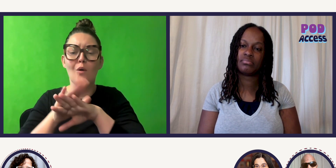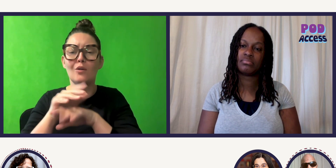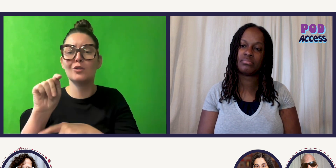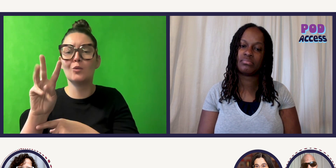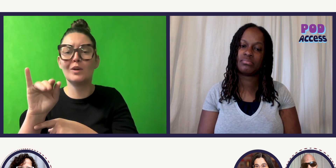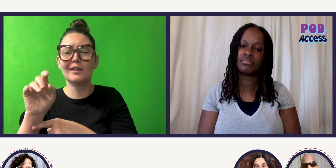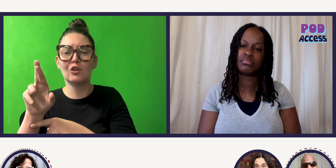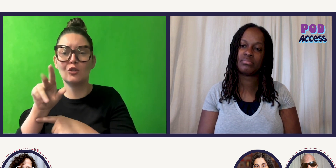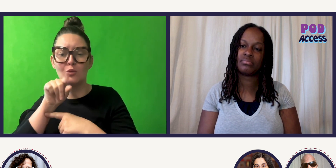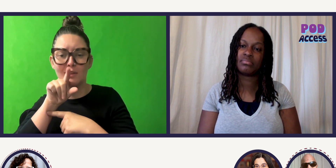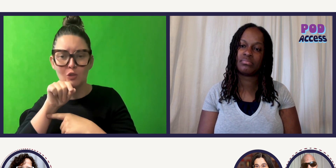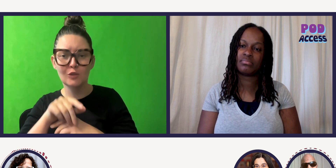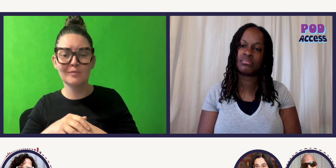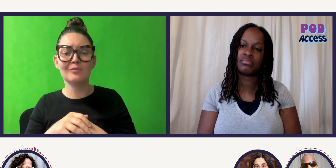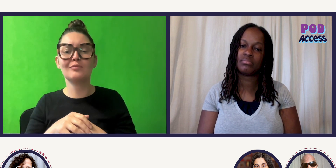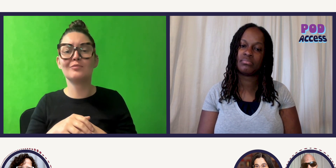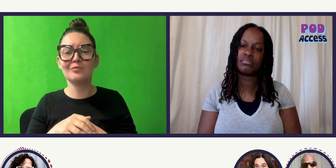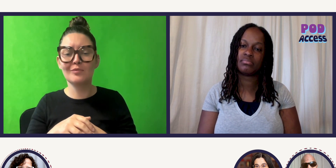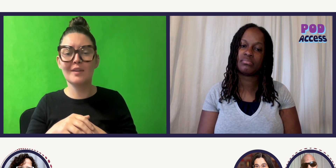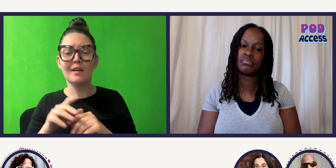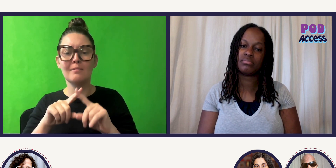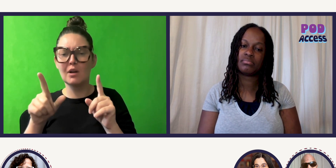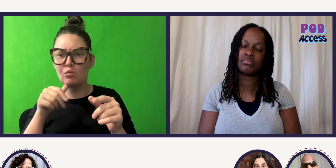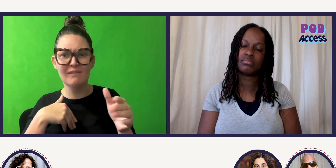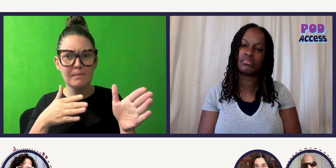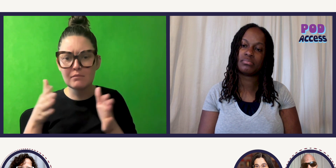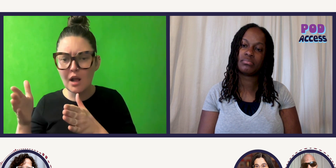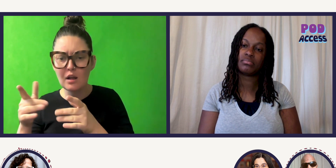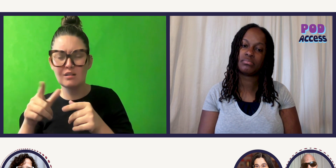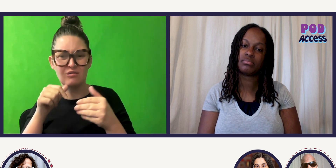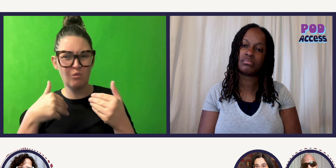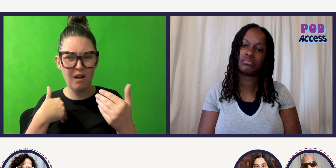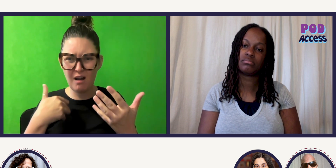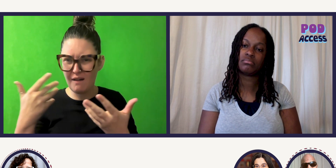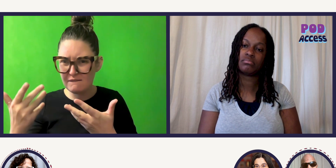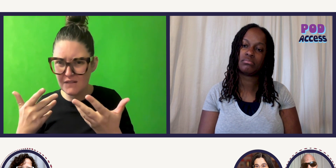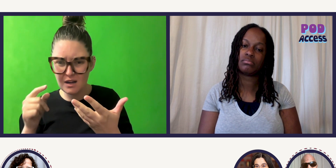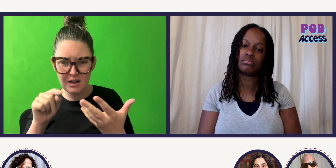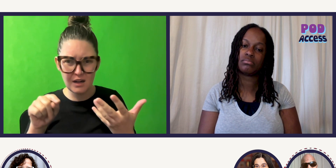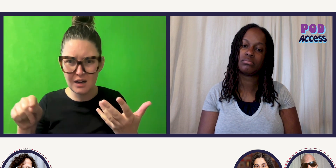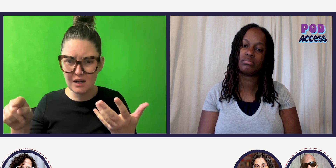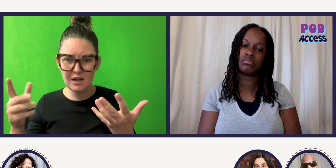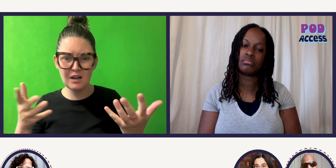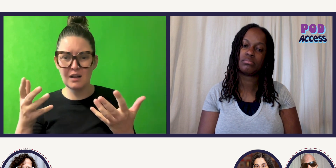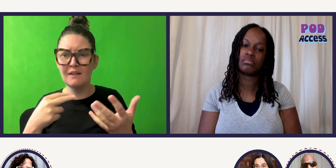a voice and a strategy, you’re gonna do what I do, which is close Twitter without having posted anything. SOFIA: